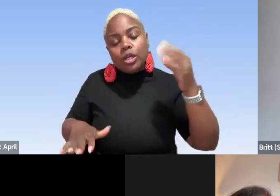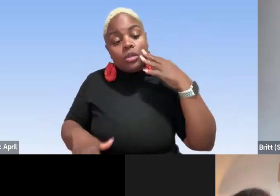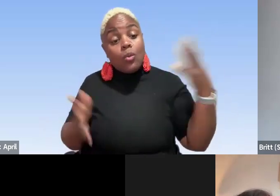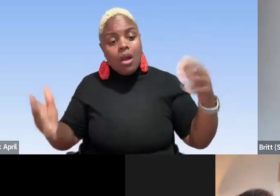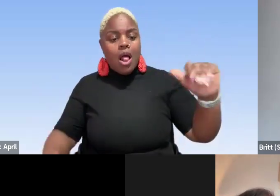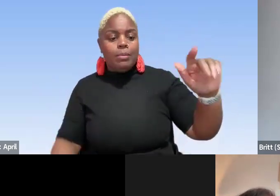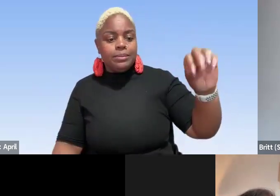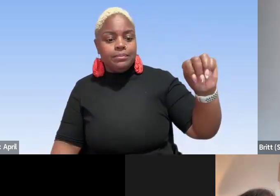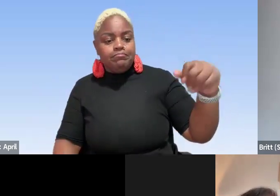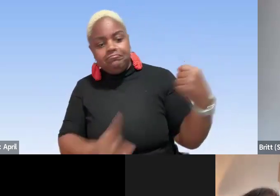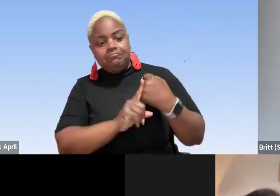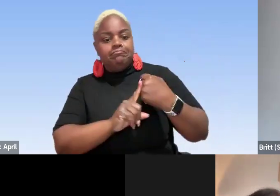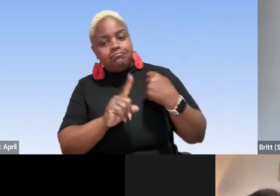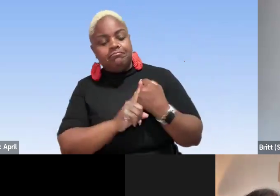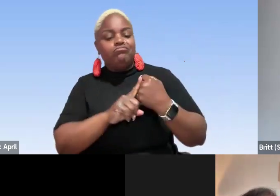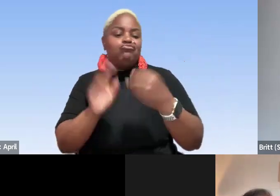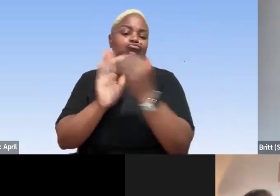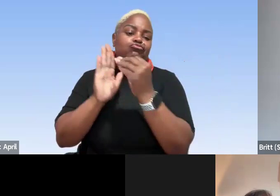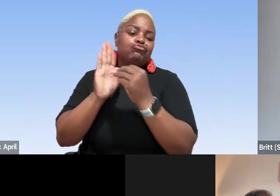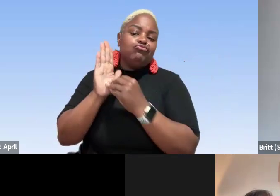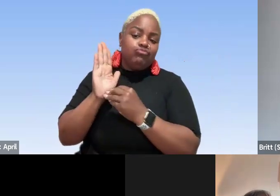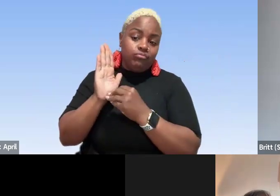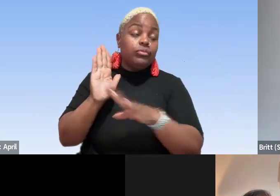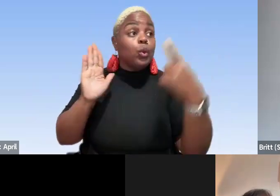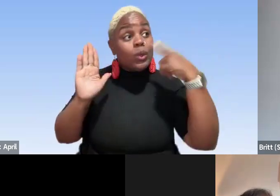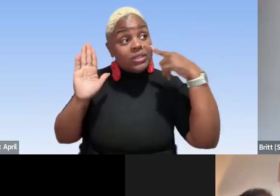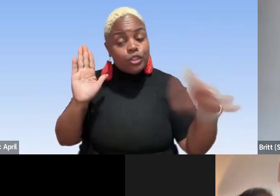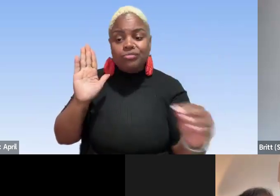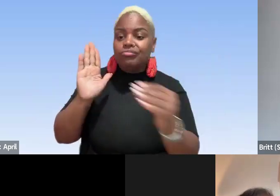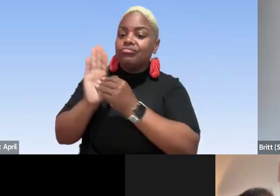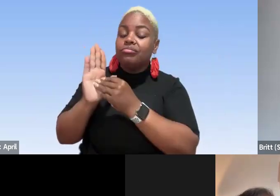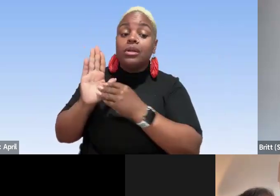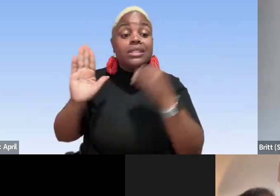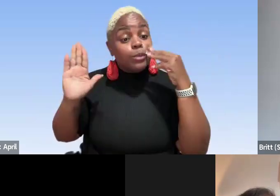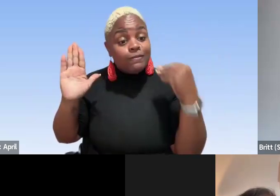something I hear, something I feel, I witness, you know, whatever. And I started, and lemme tell you, it,